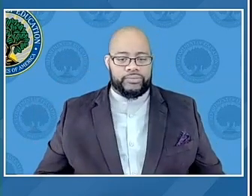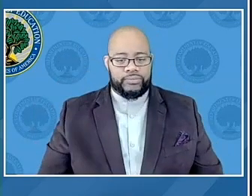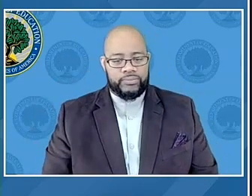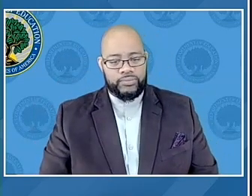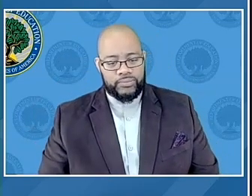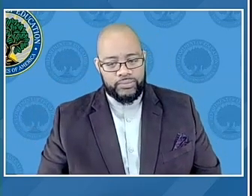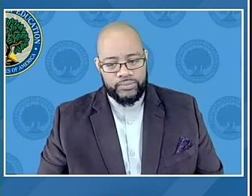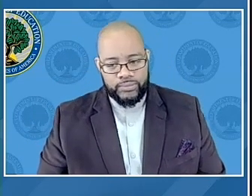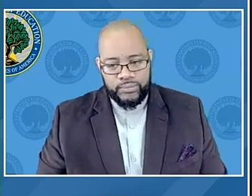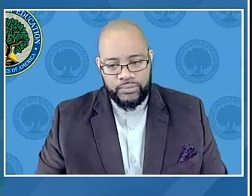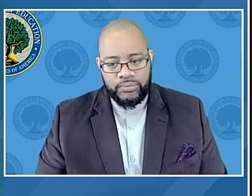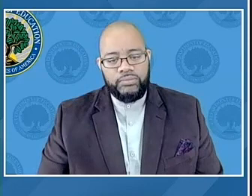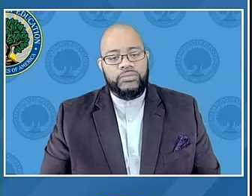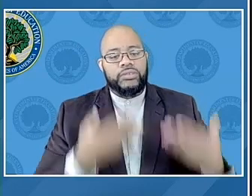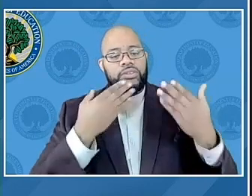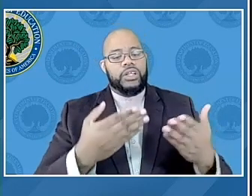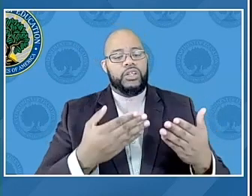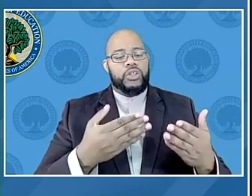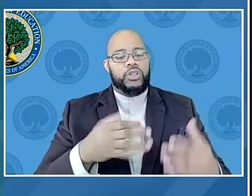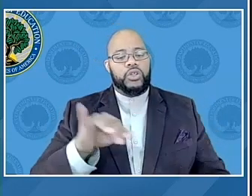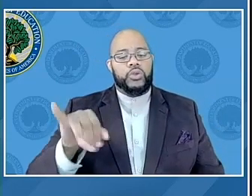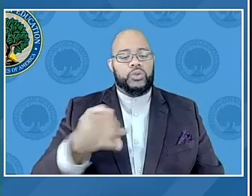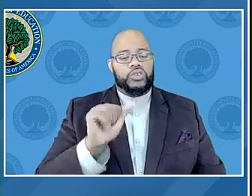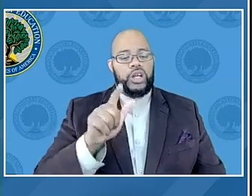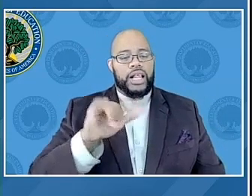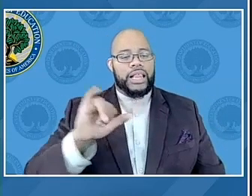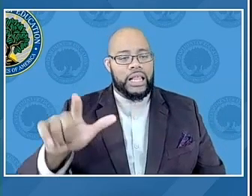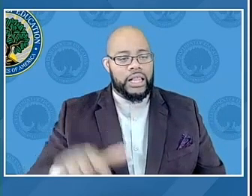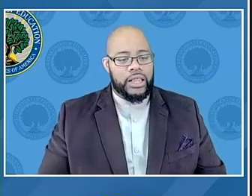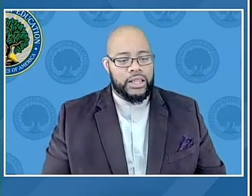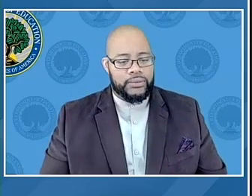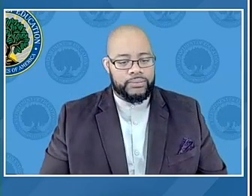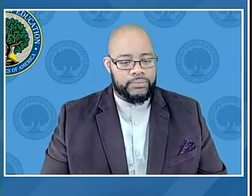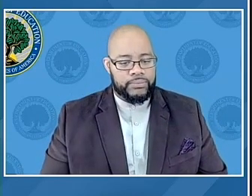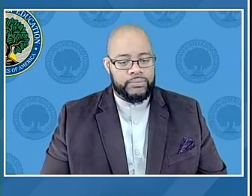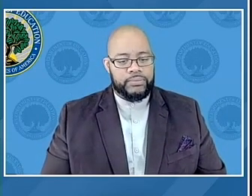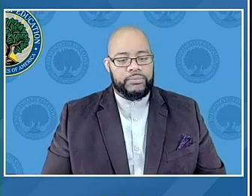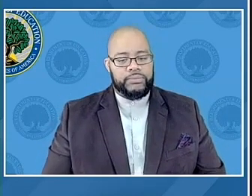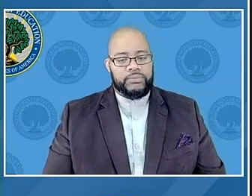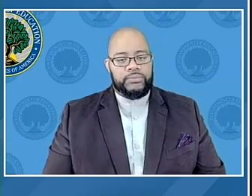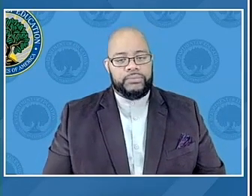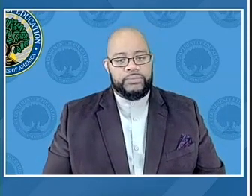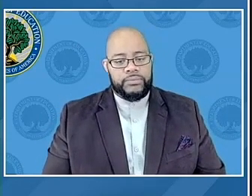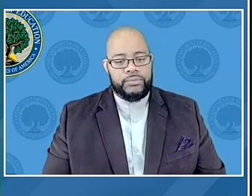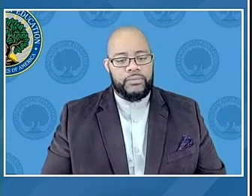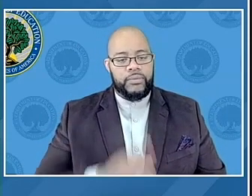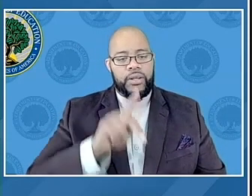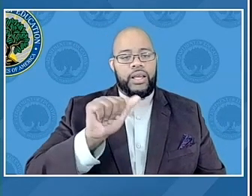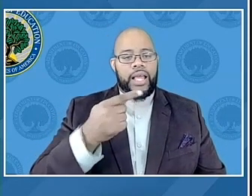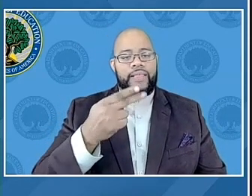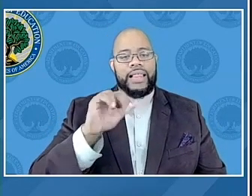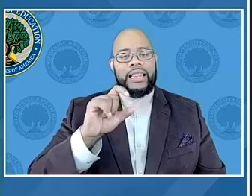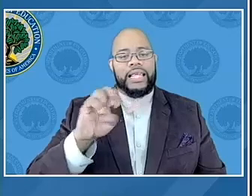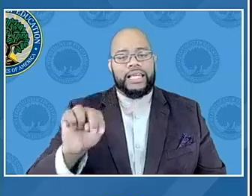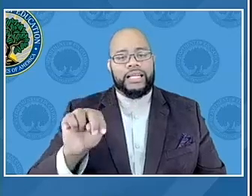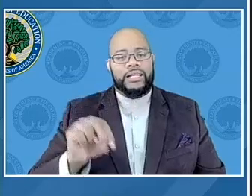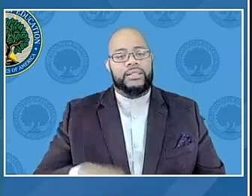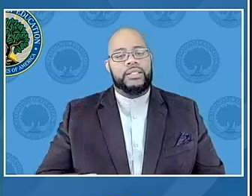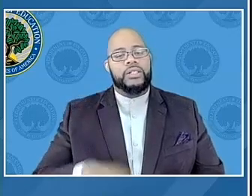Thank you, Jalil. We appreciate your comments. Kathleen. Thank you. I want to say that I appreciate